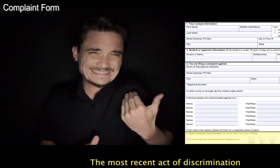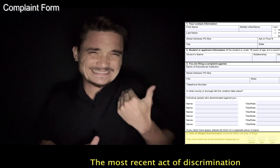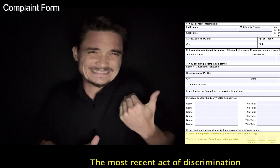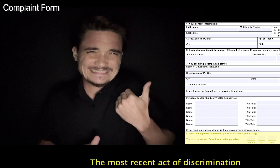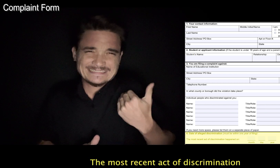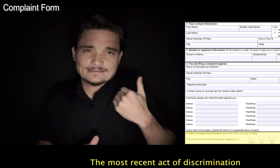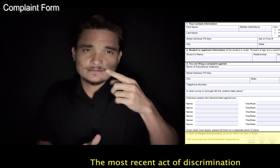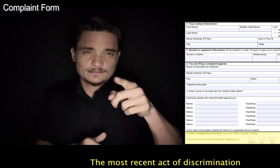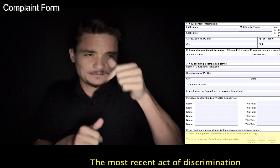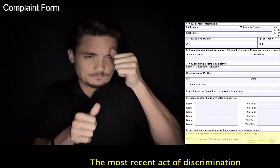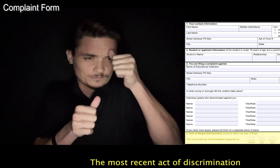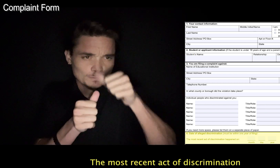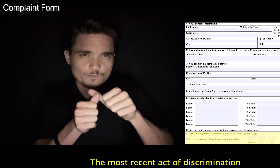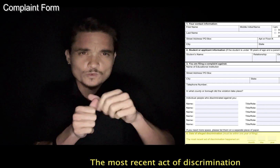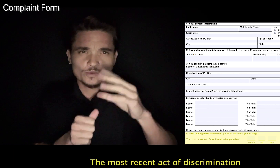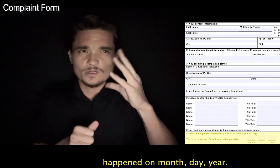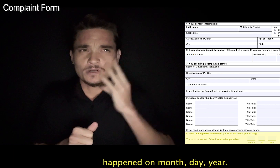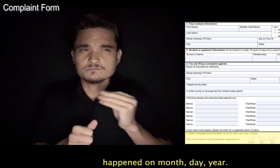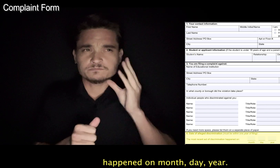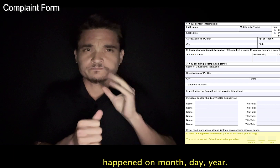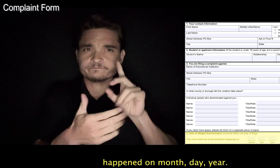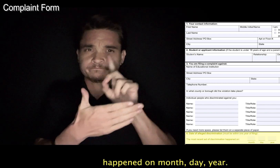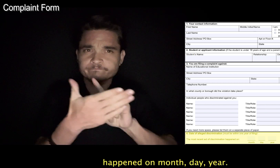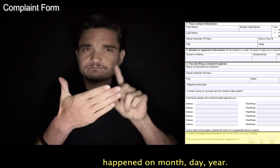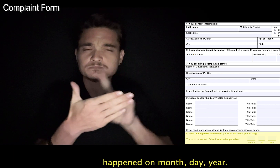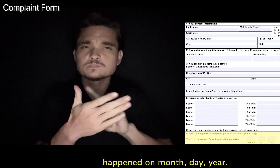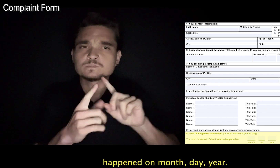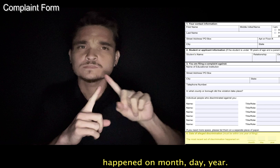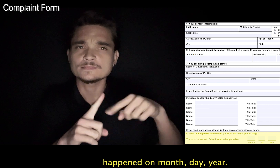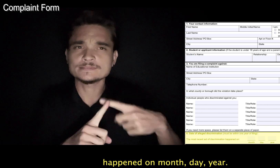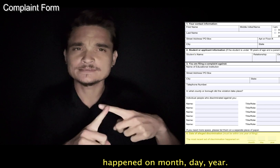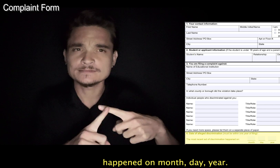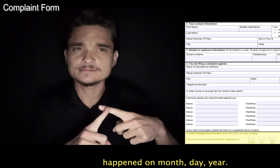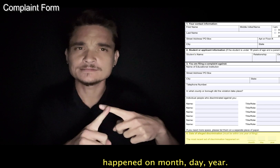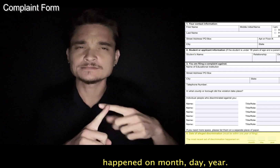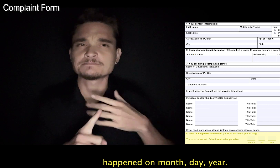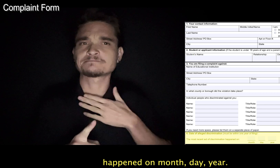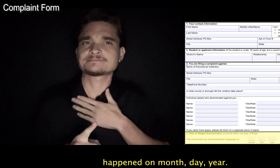The most recent act of discrimination happened on month, day, year.